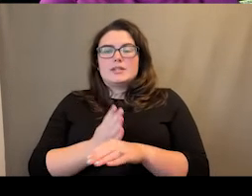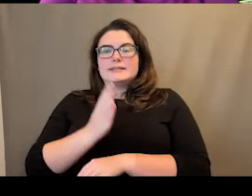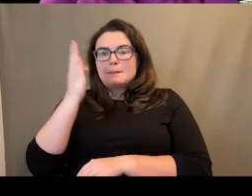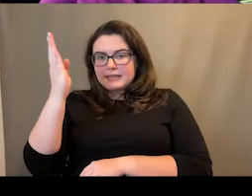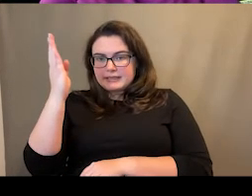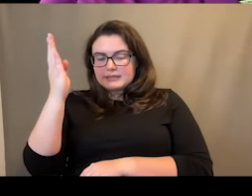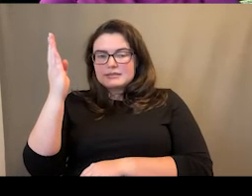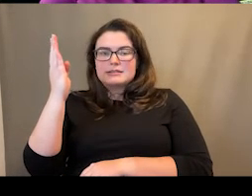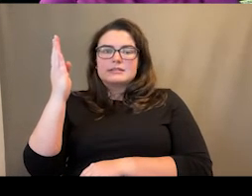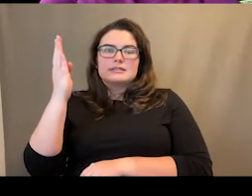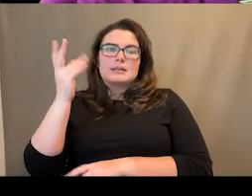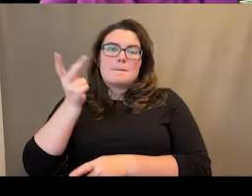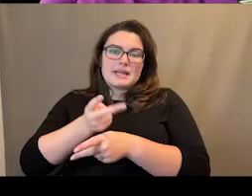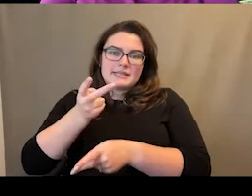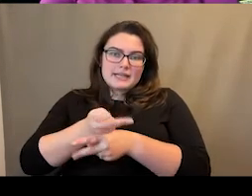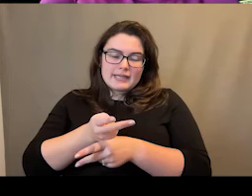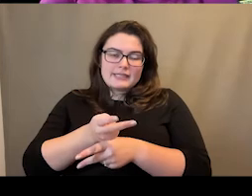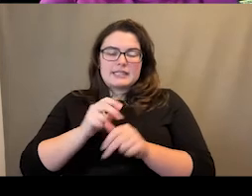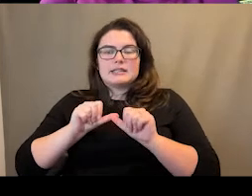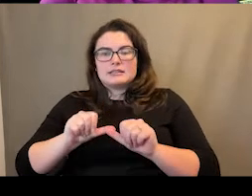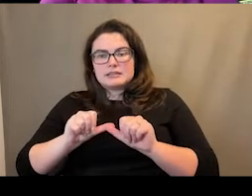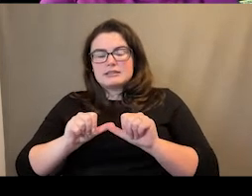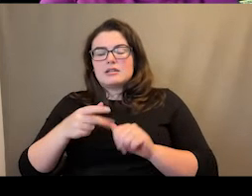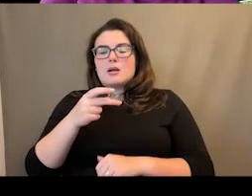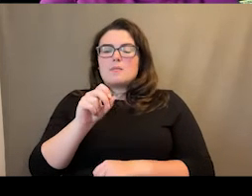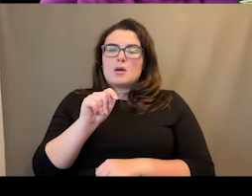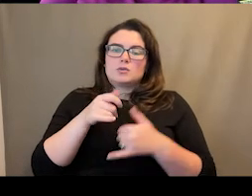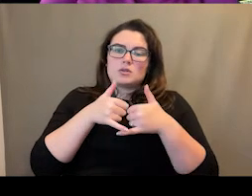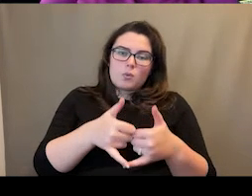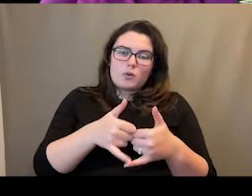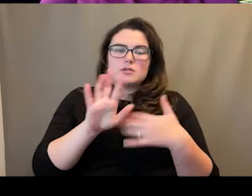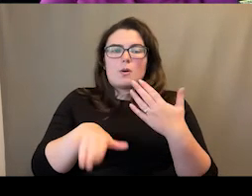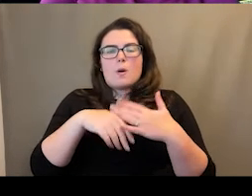maintaining post awards, all of those things.